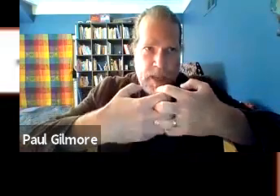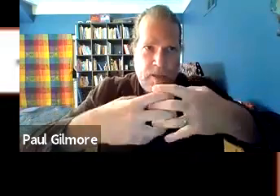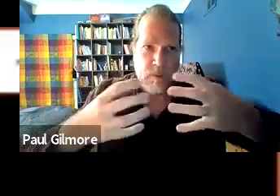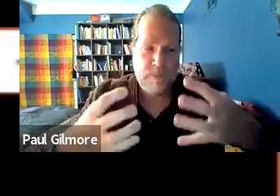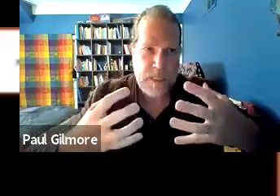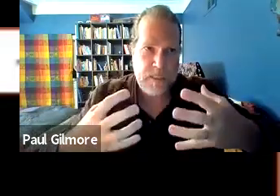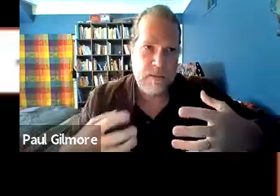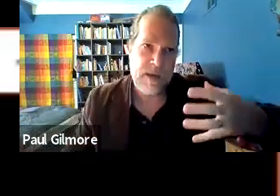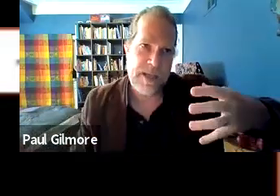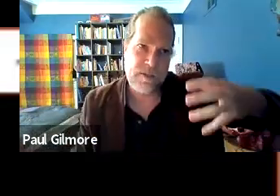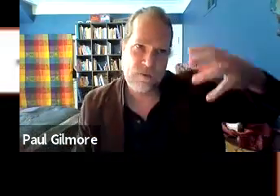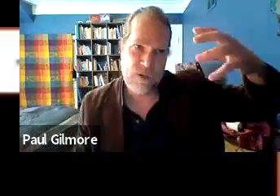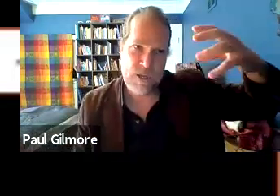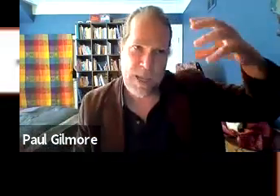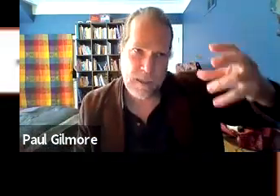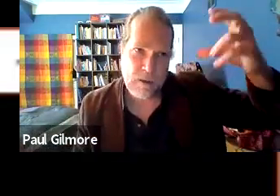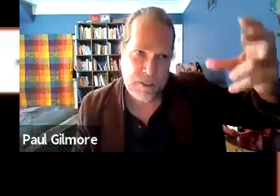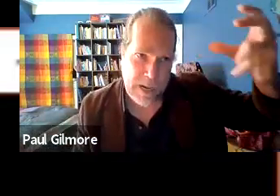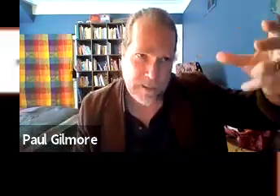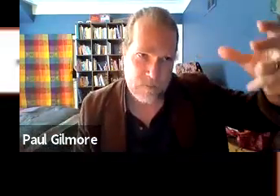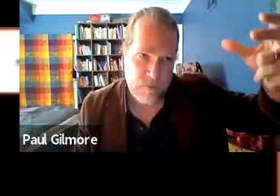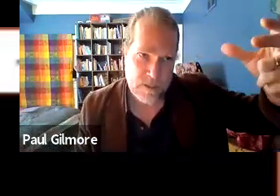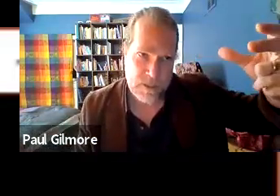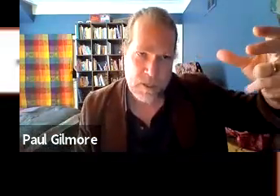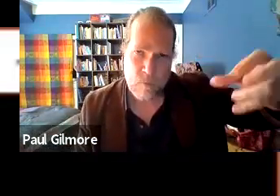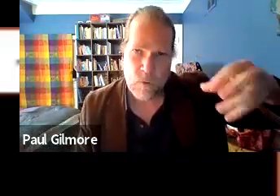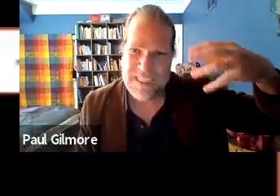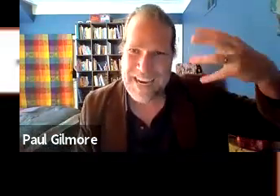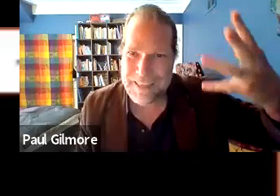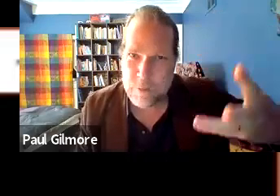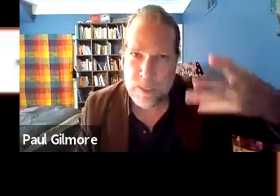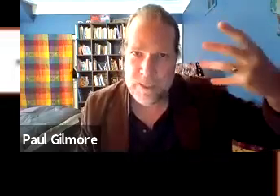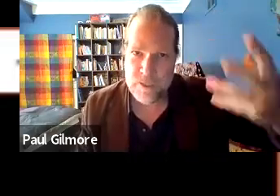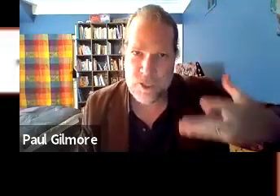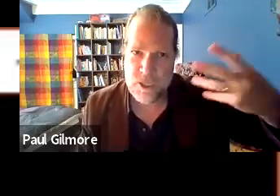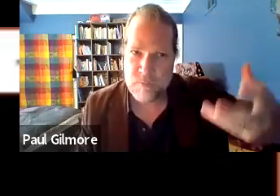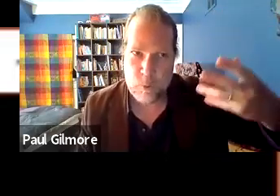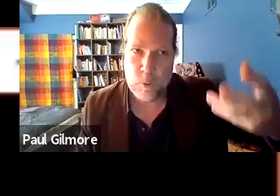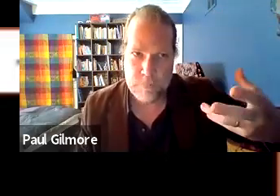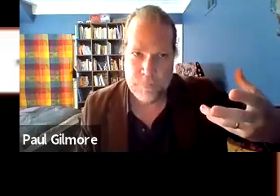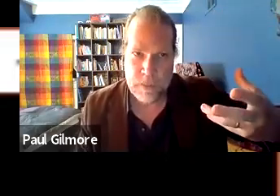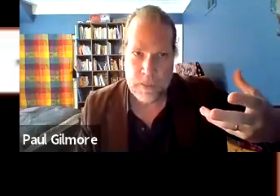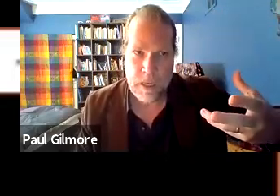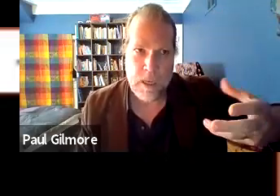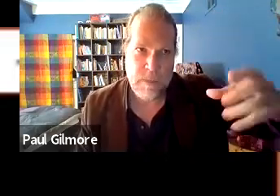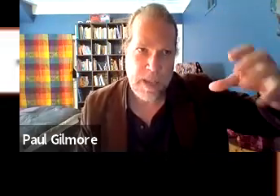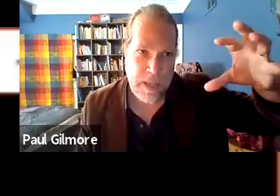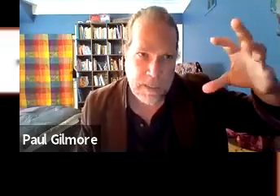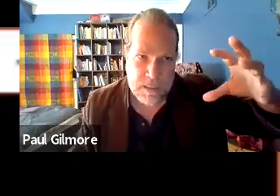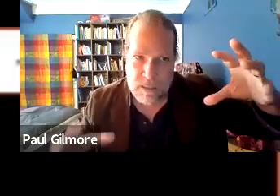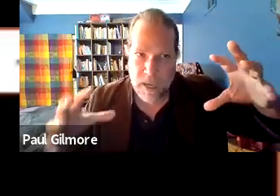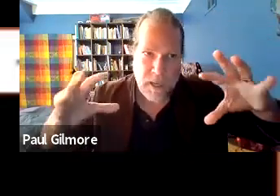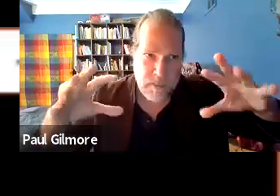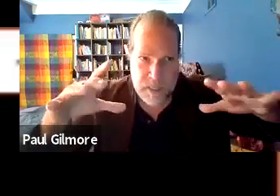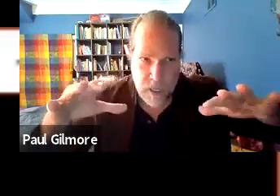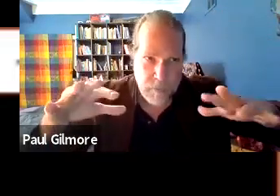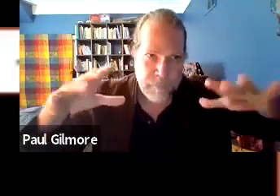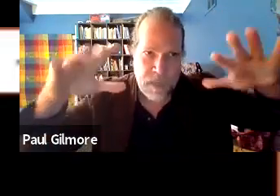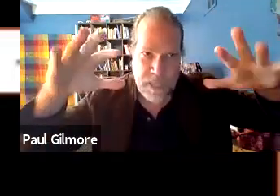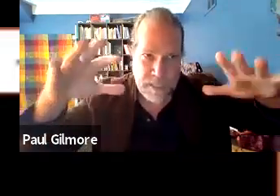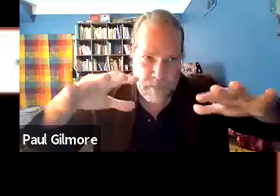and it will mean that the Anglo Saxon race will dilute its gene pool and and become an